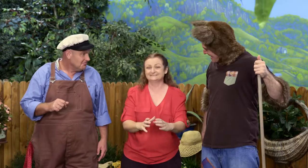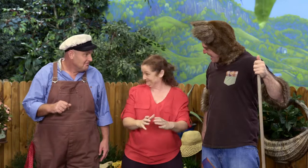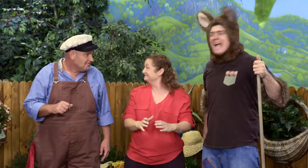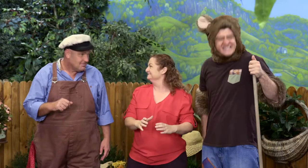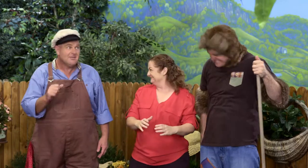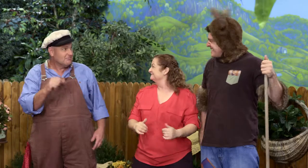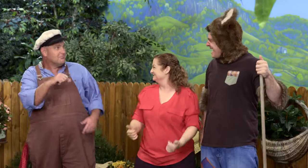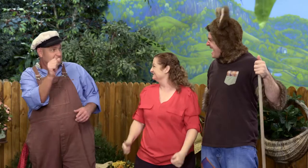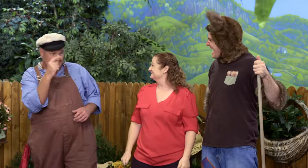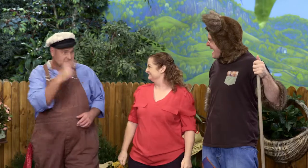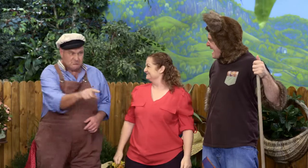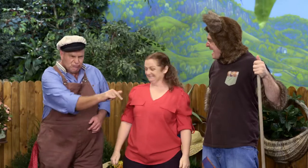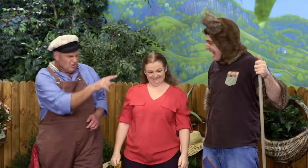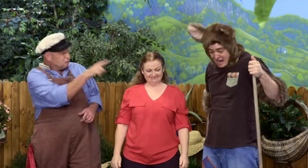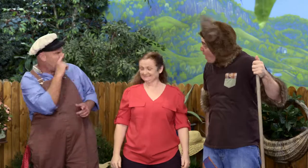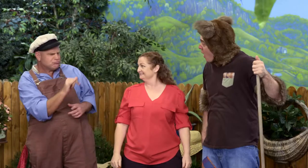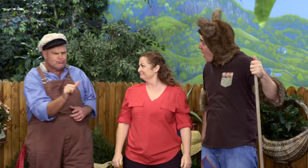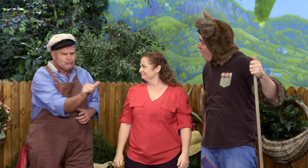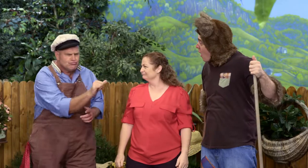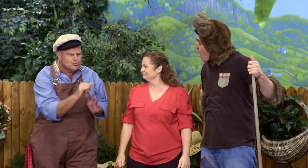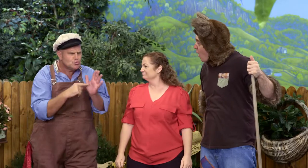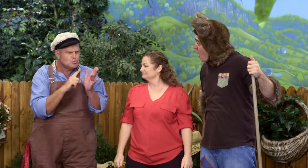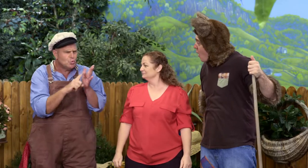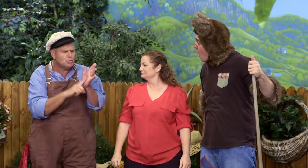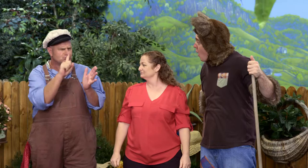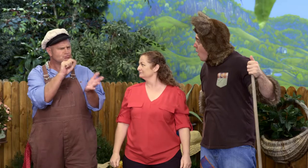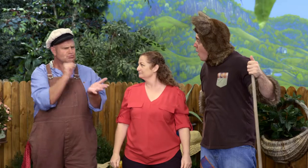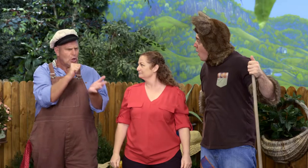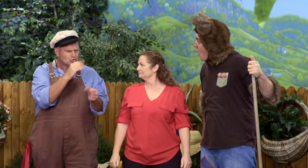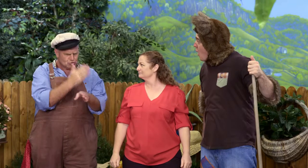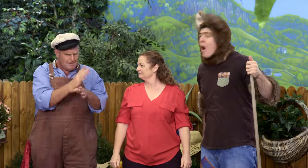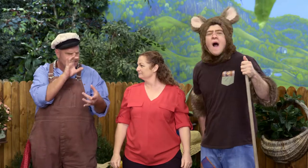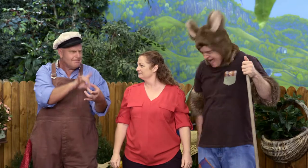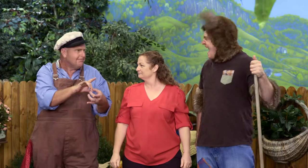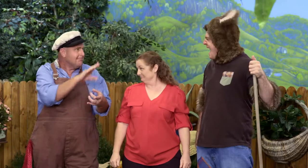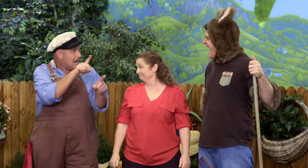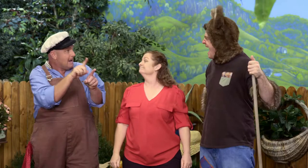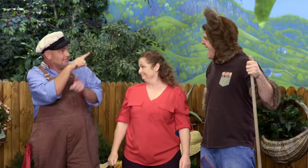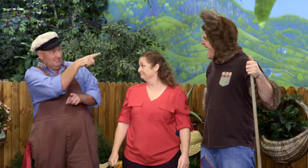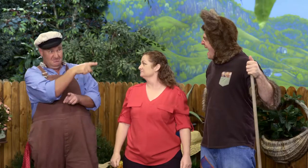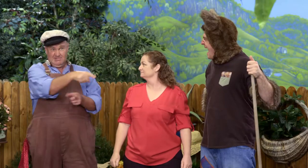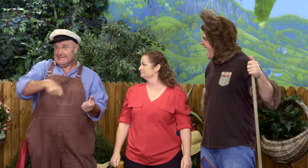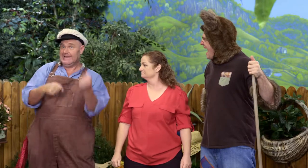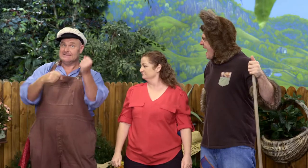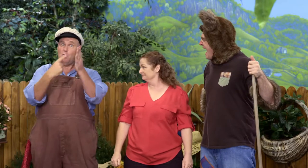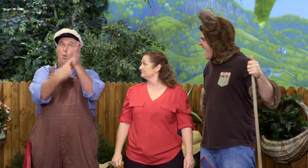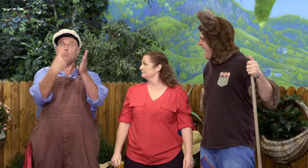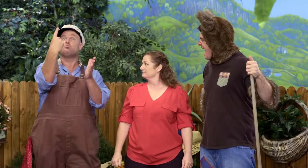Yeah. Oh, it's always good to pick the right tool for the job. Like using that shovel. It's not only used for digging.